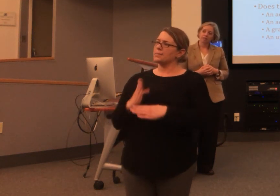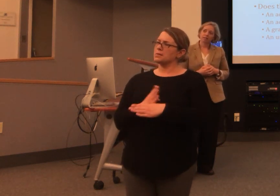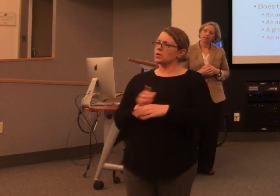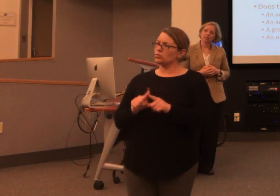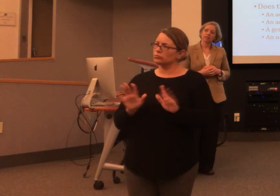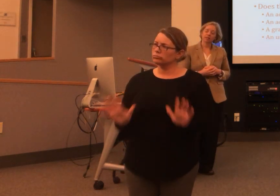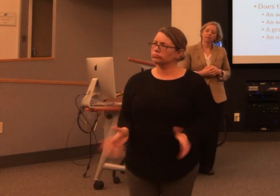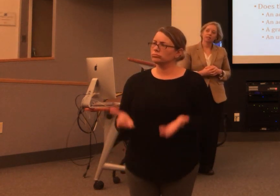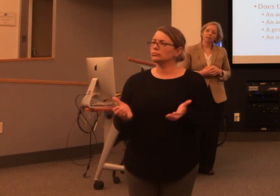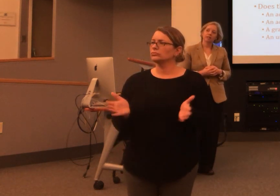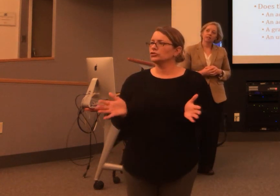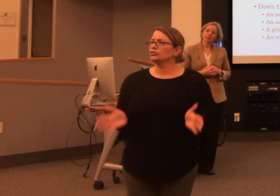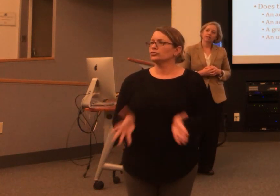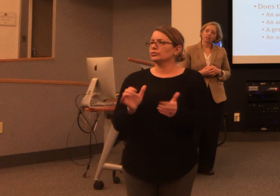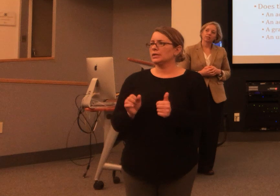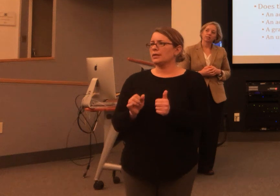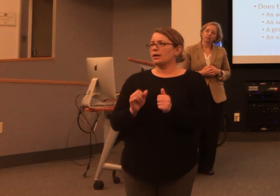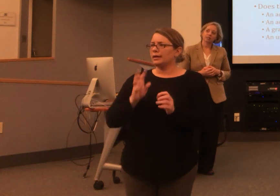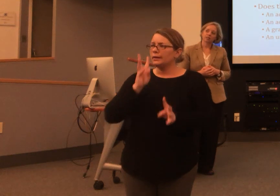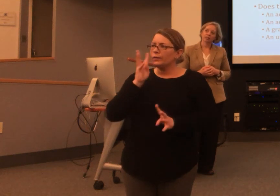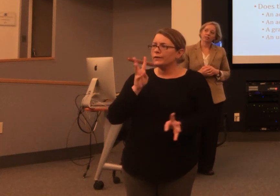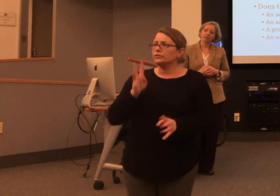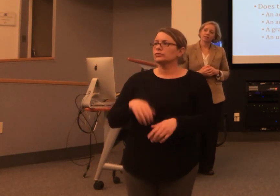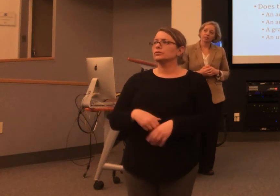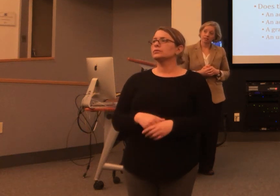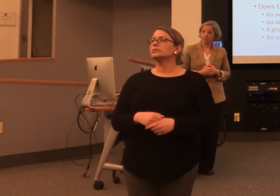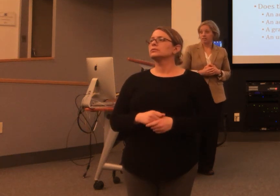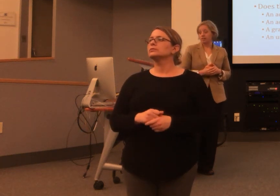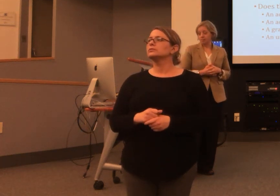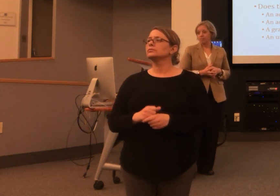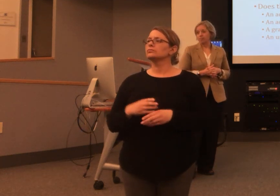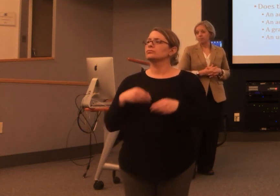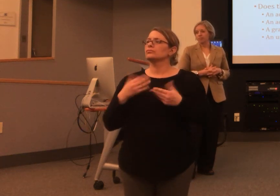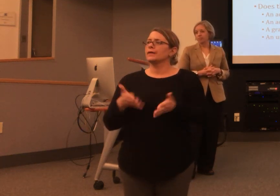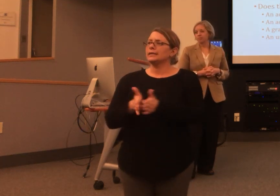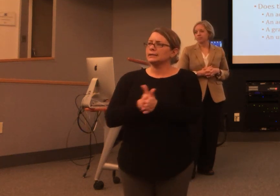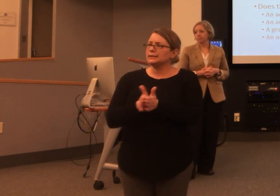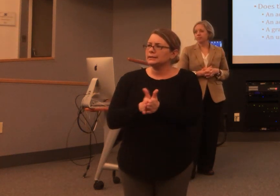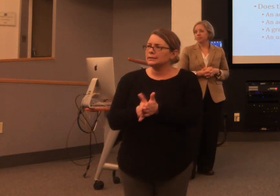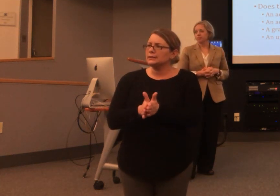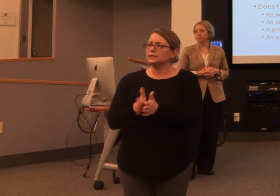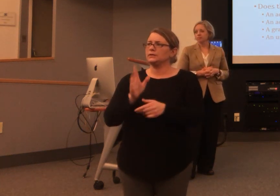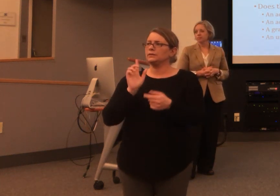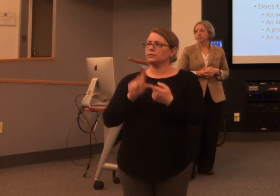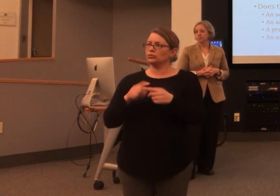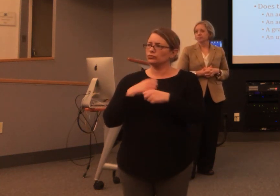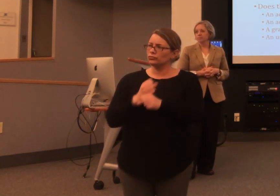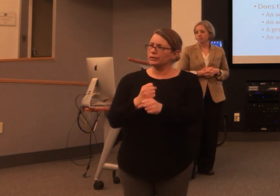and gets that sense it's to create partnerships, to create volunteering ideas. And I think that having being